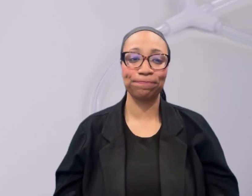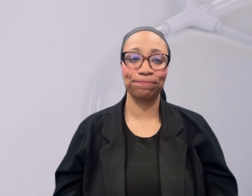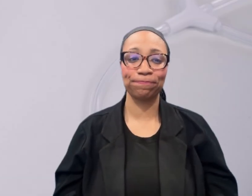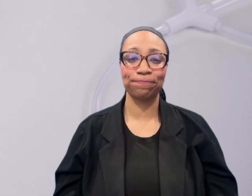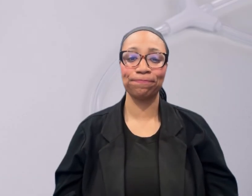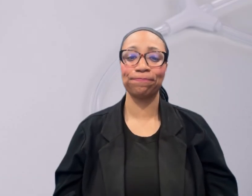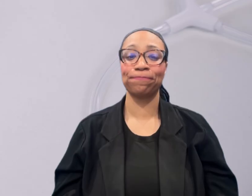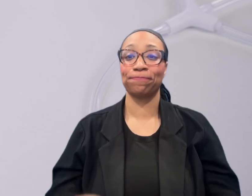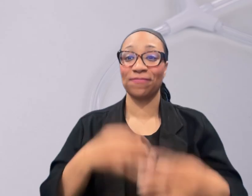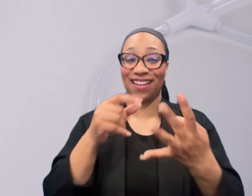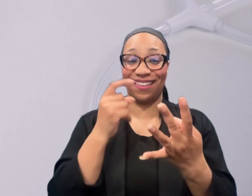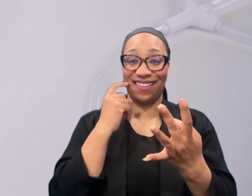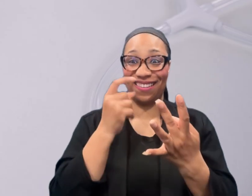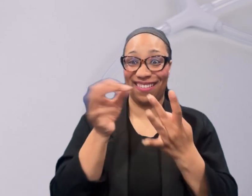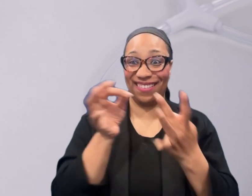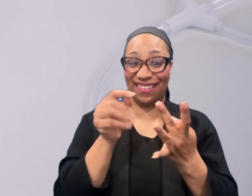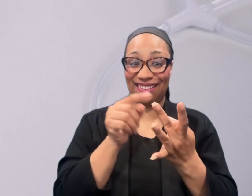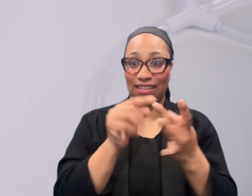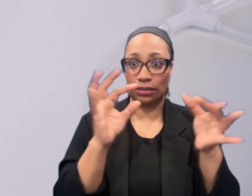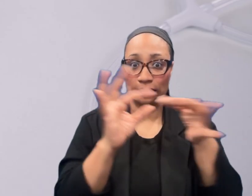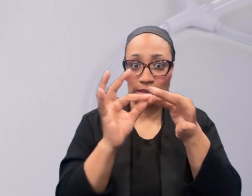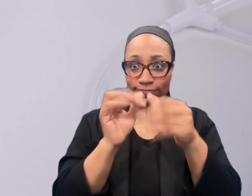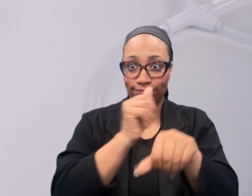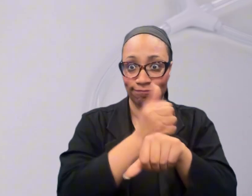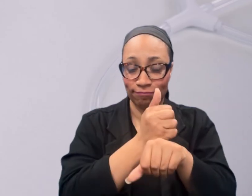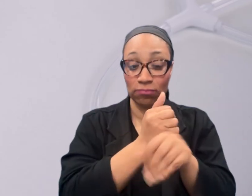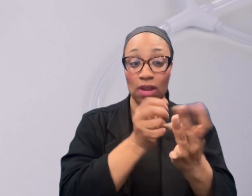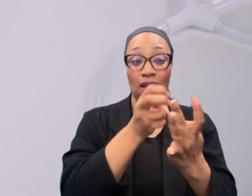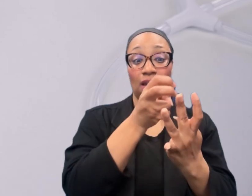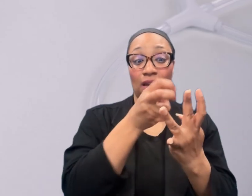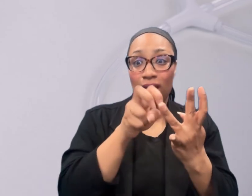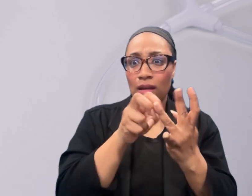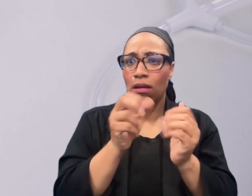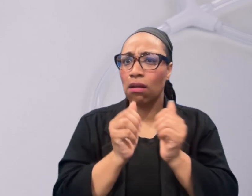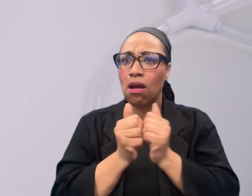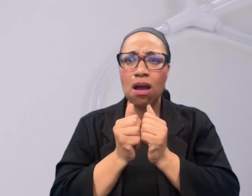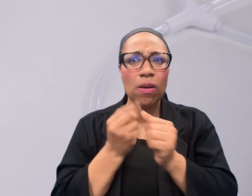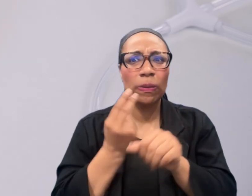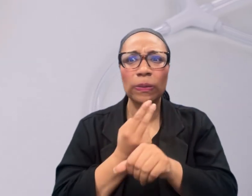Using the Lansinoh Thrive 2-in-1 is the same between either collection kit. You have your power